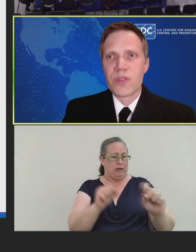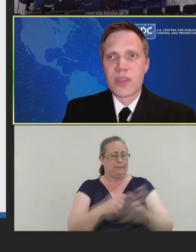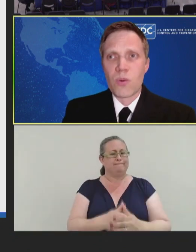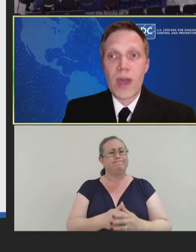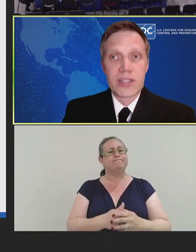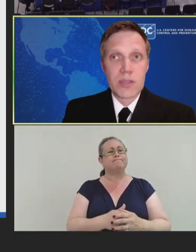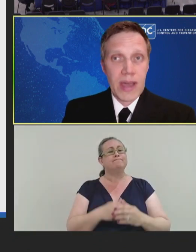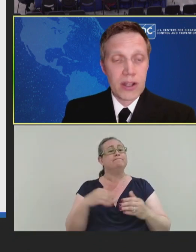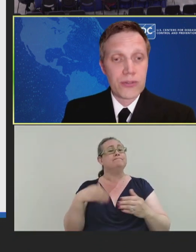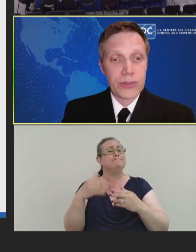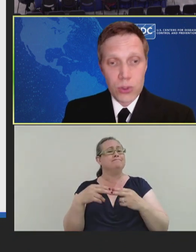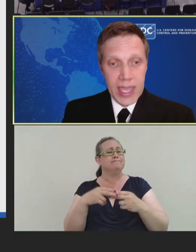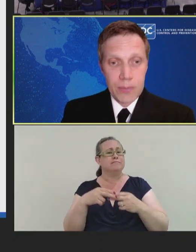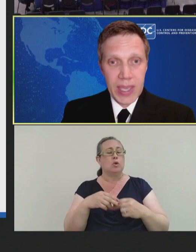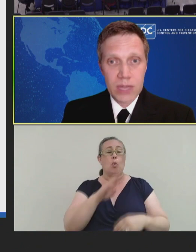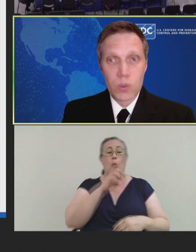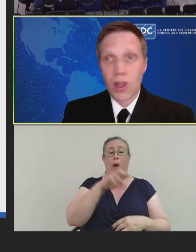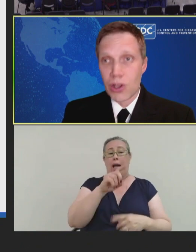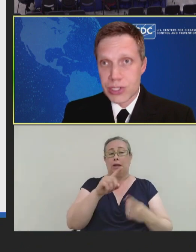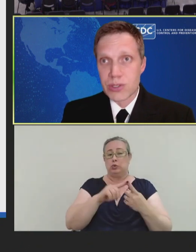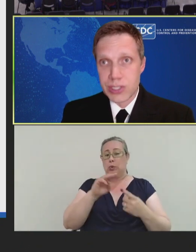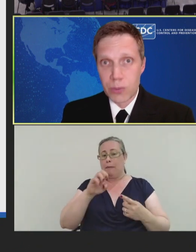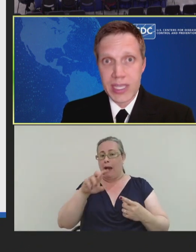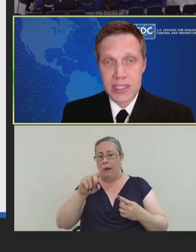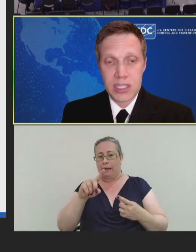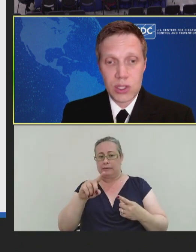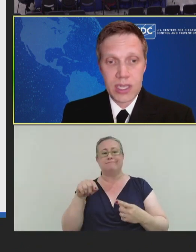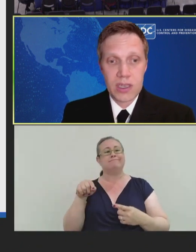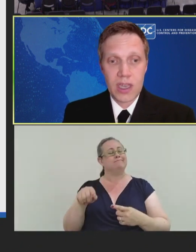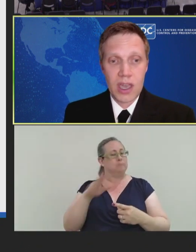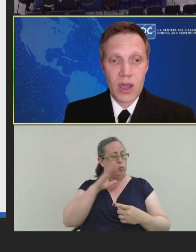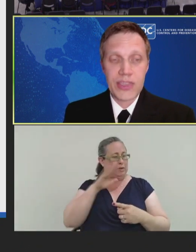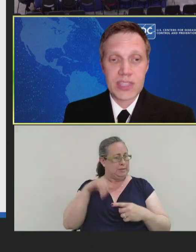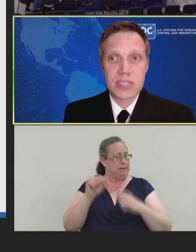The Wild to Mild flu campaign will also still be continuing. I think this is a